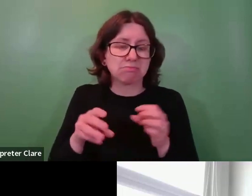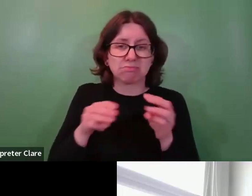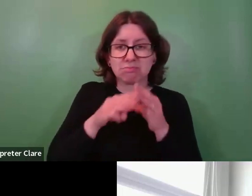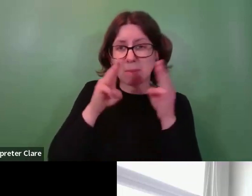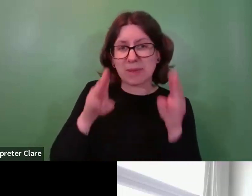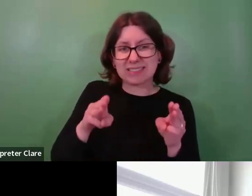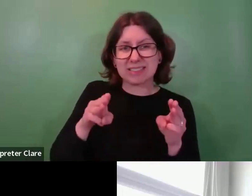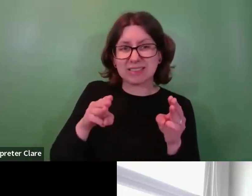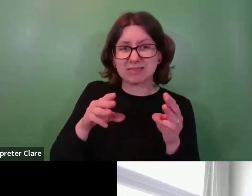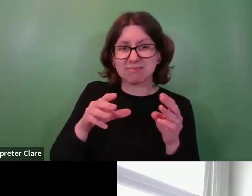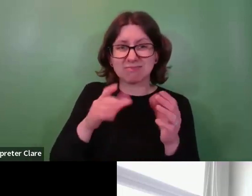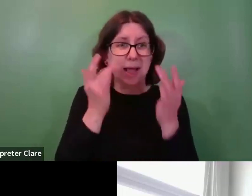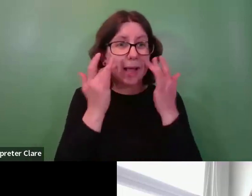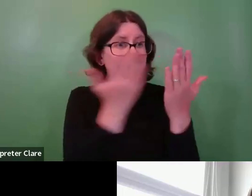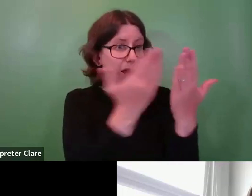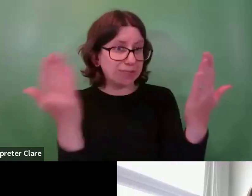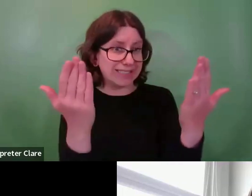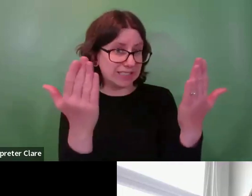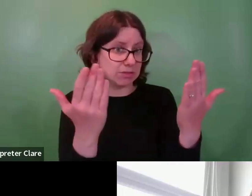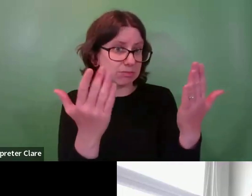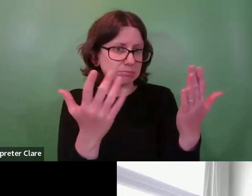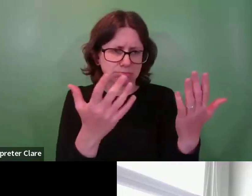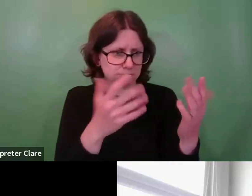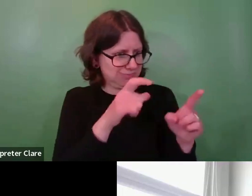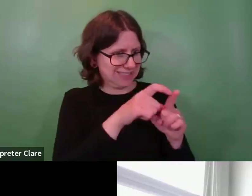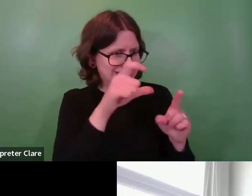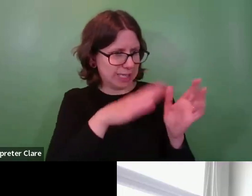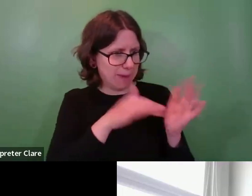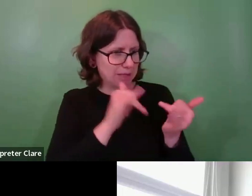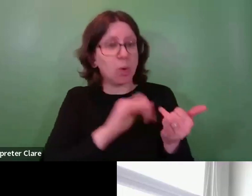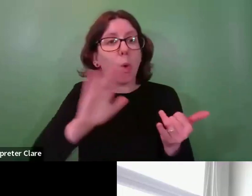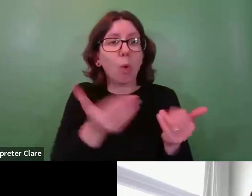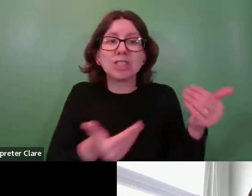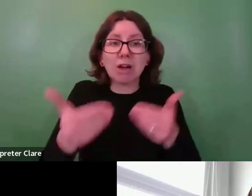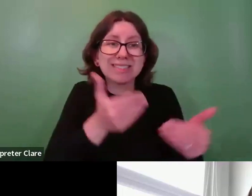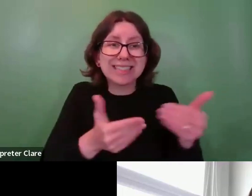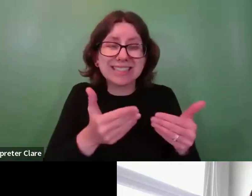at DCMS are all charities, and charity trustees there are lots of, like, rules around paying them.